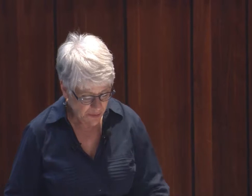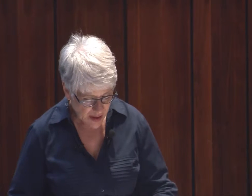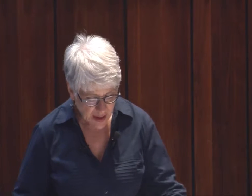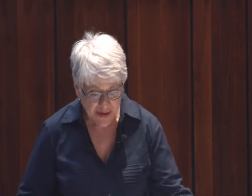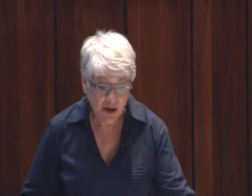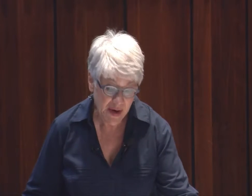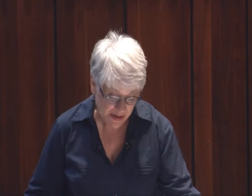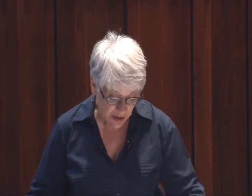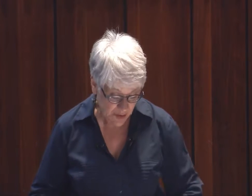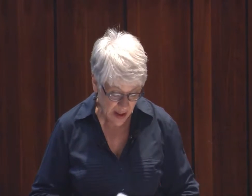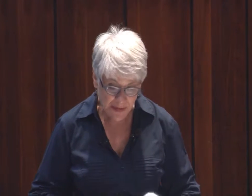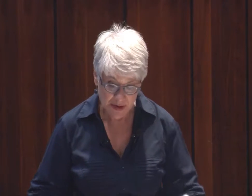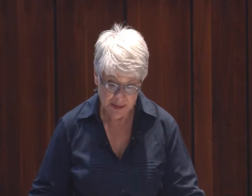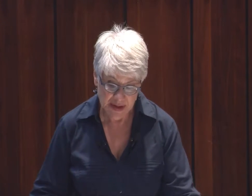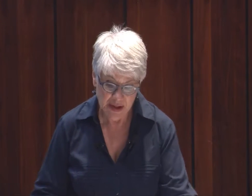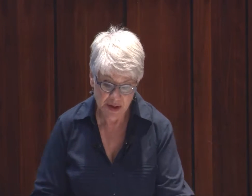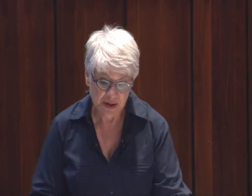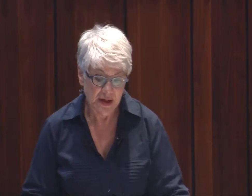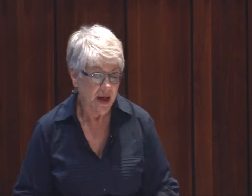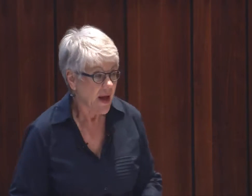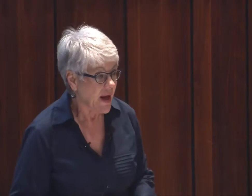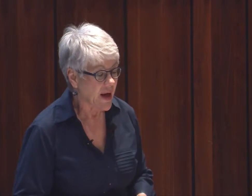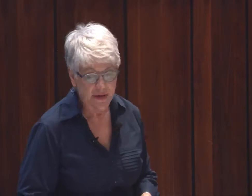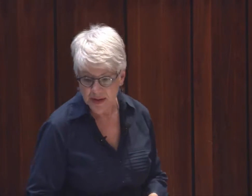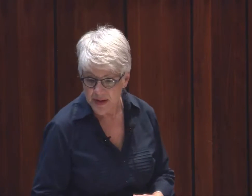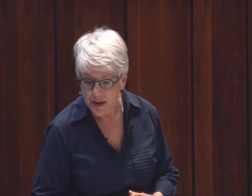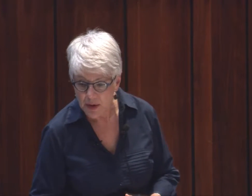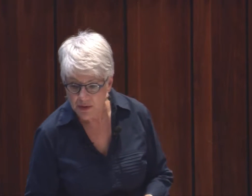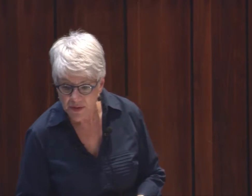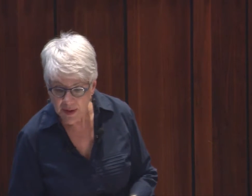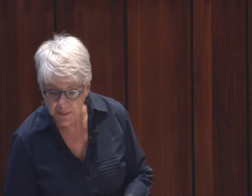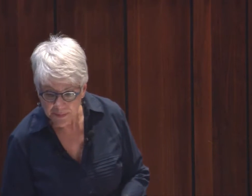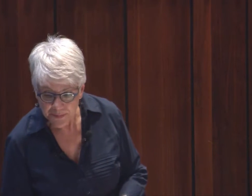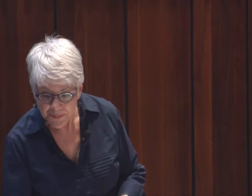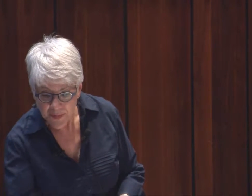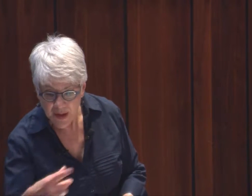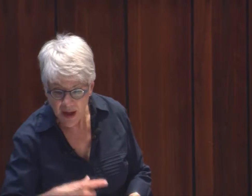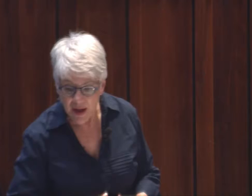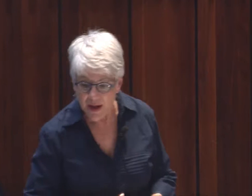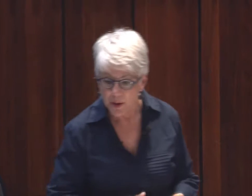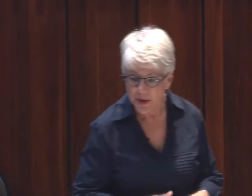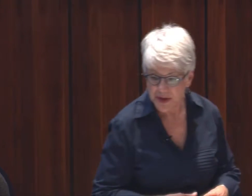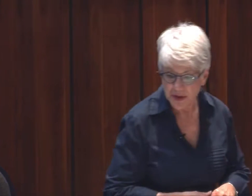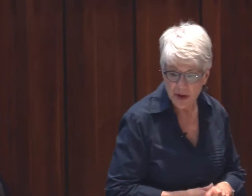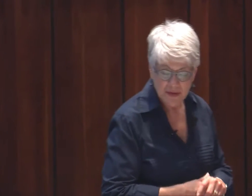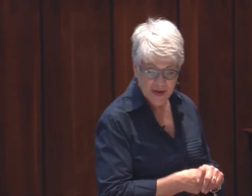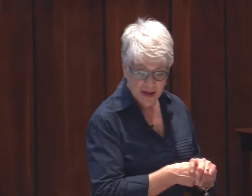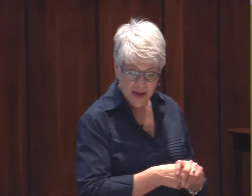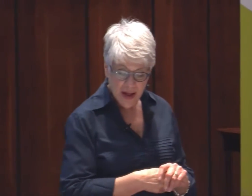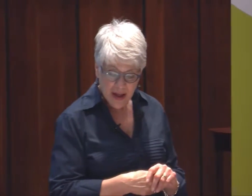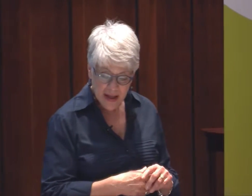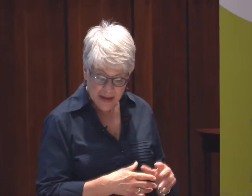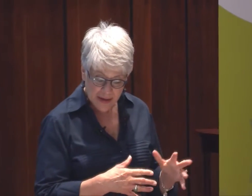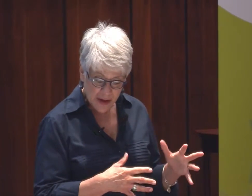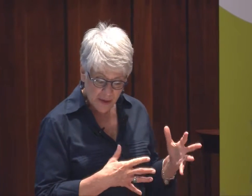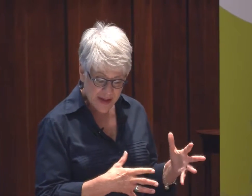overcome, there are ways to overcome those limitations, and this is a quote from Berthold Lowenfeld. And you know he